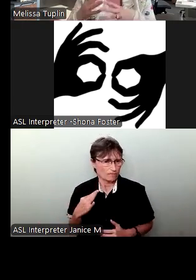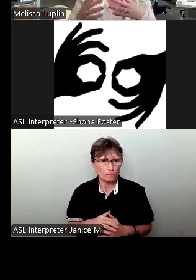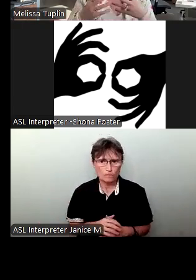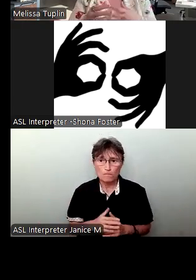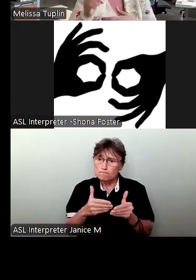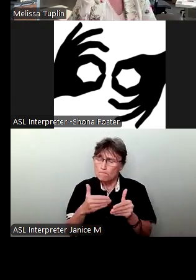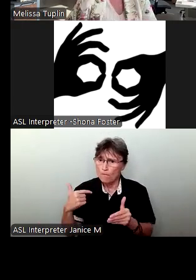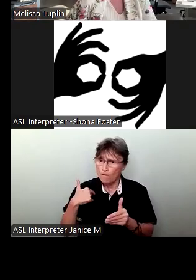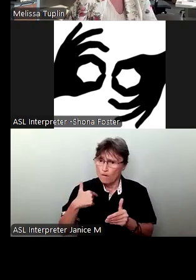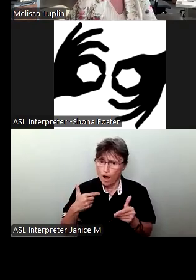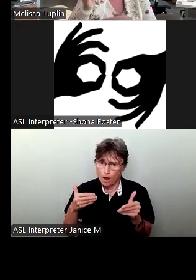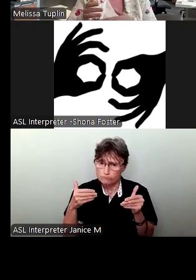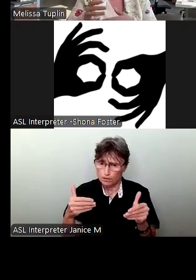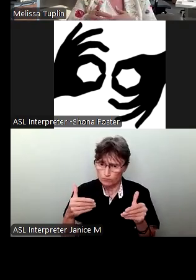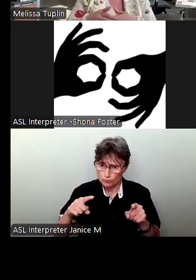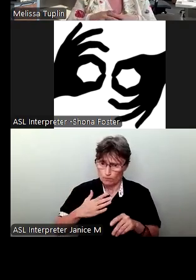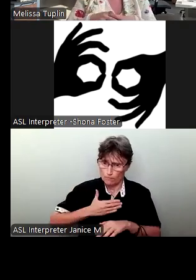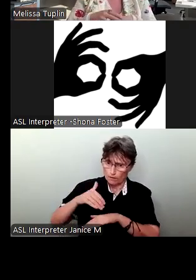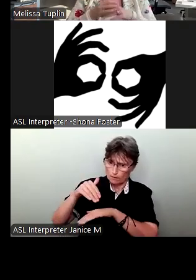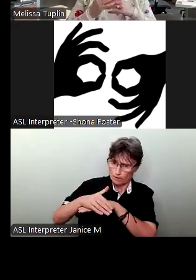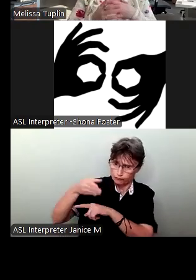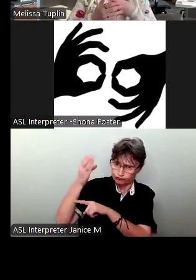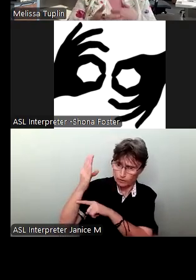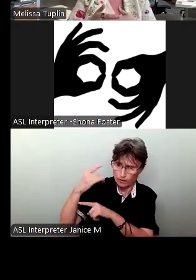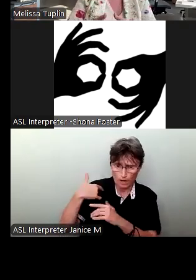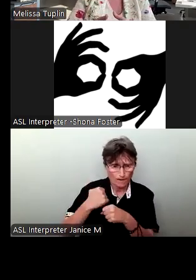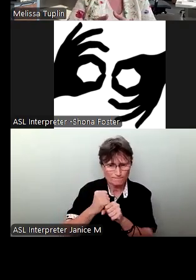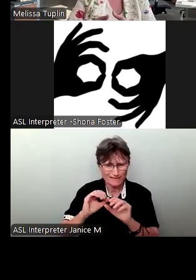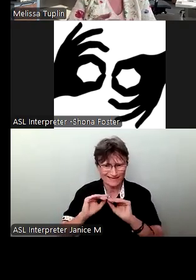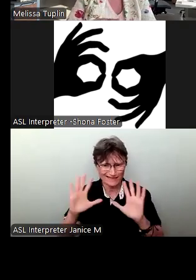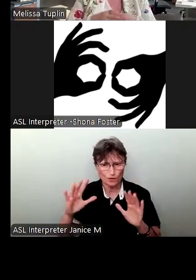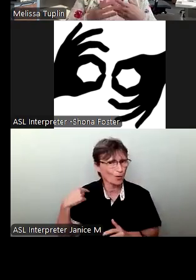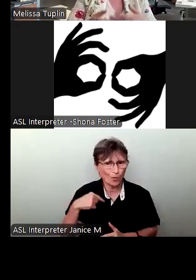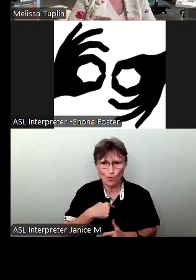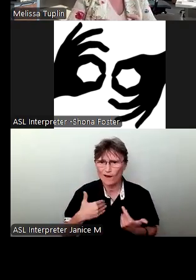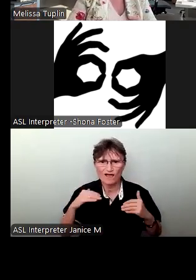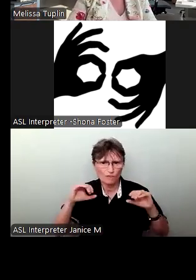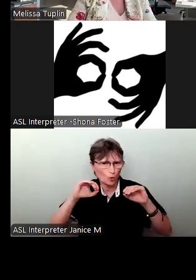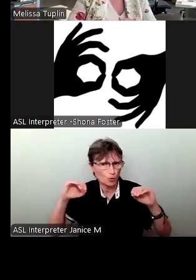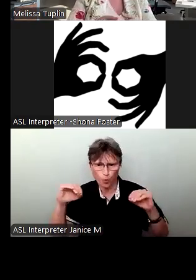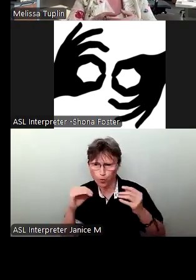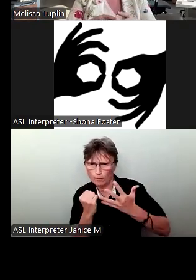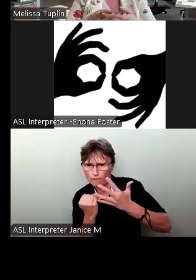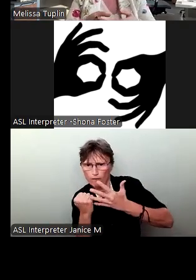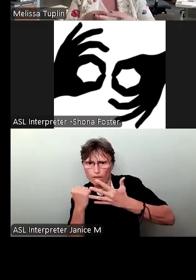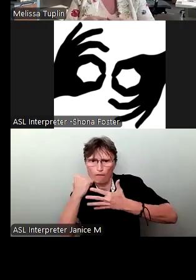I want to state really, really clearly that there is no hierarchy or value difference between this